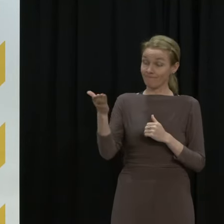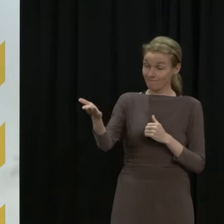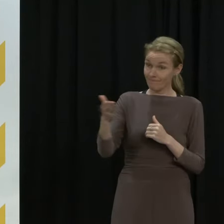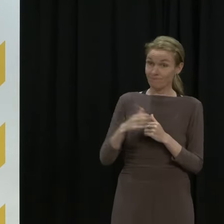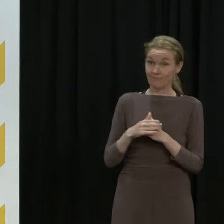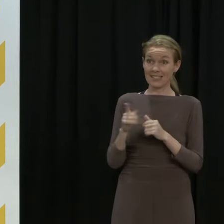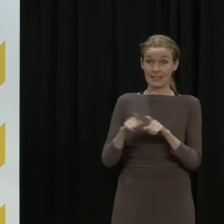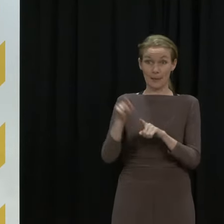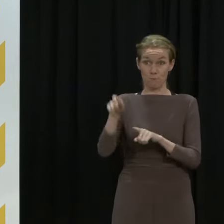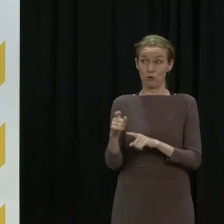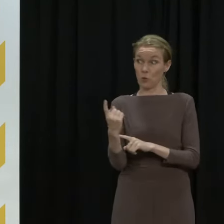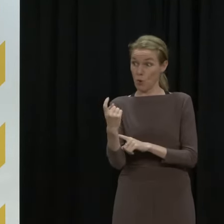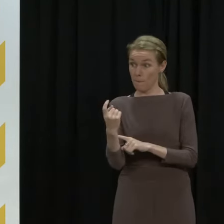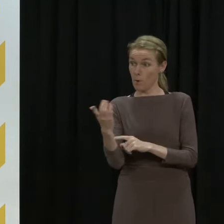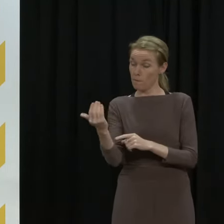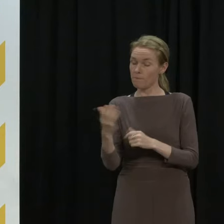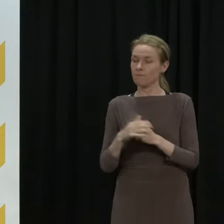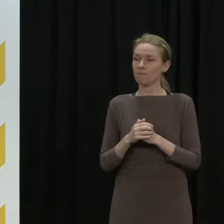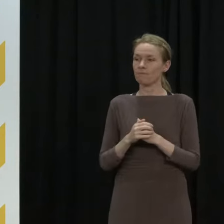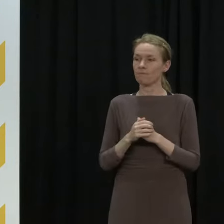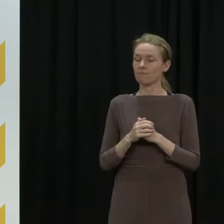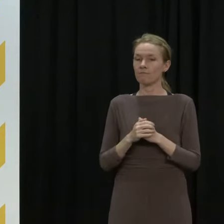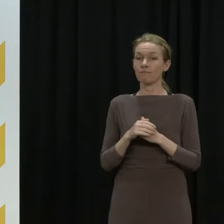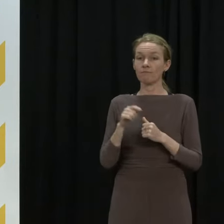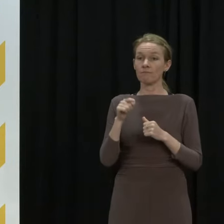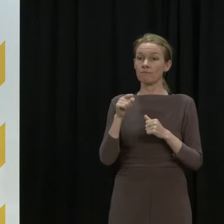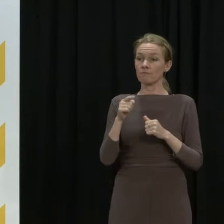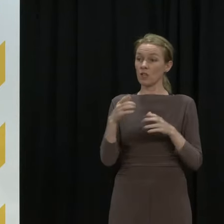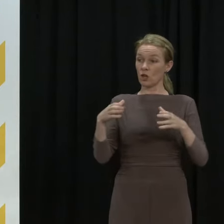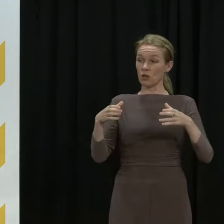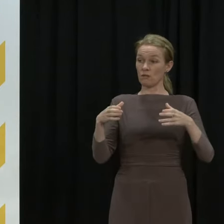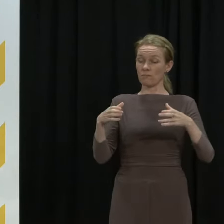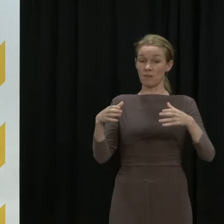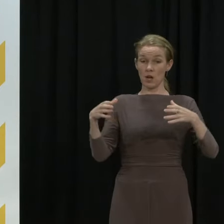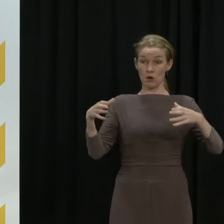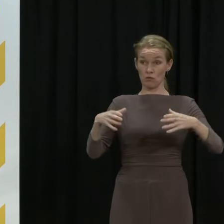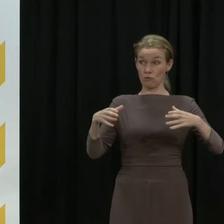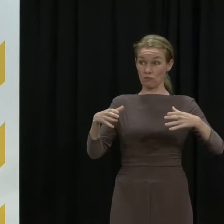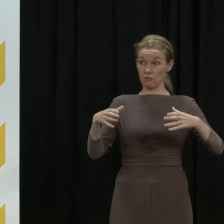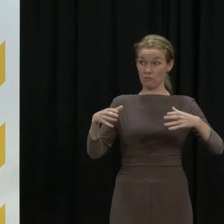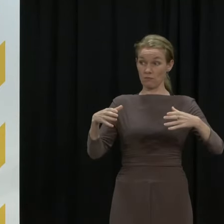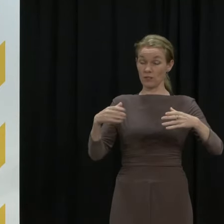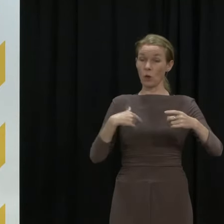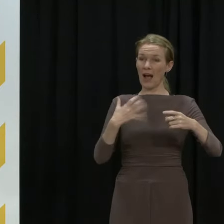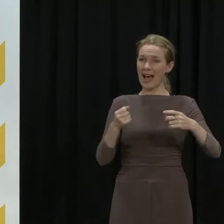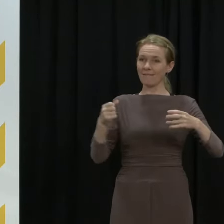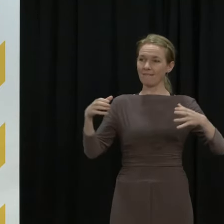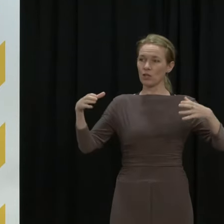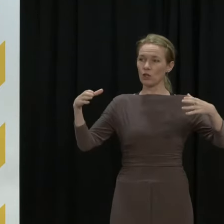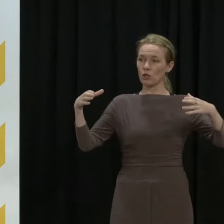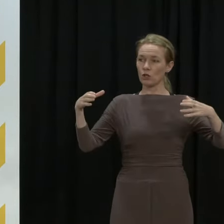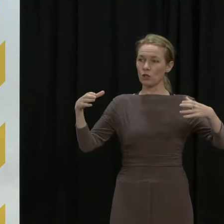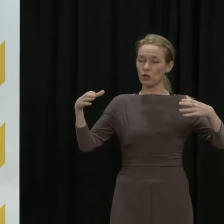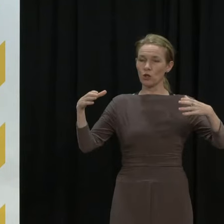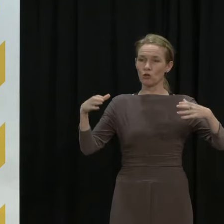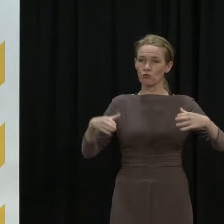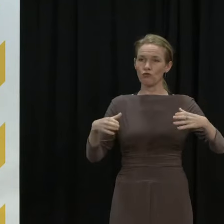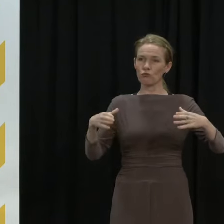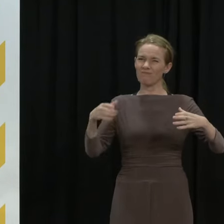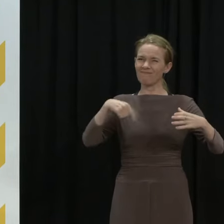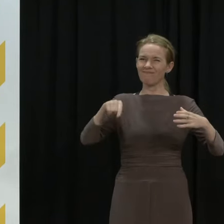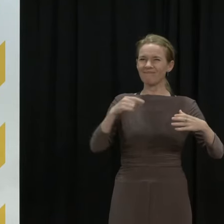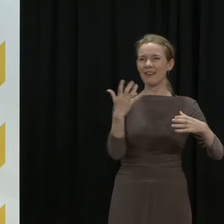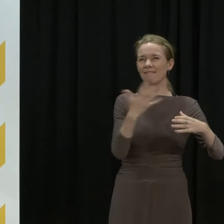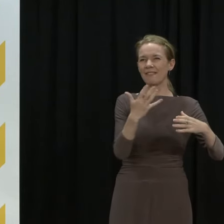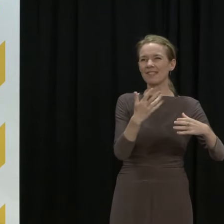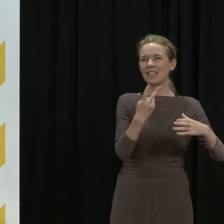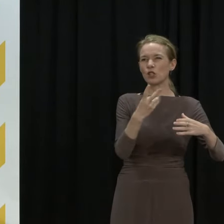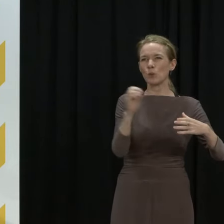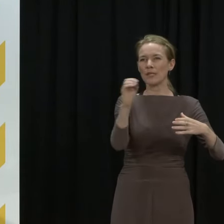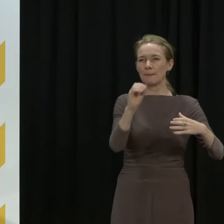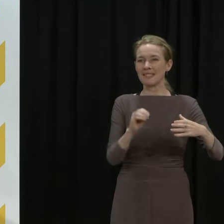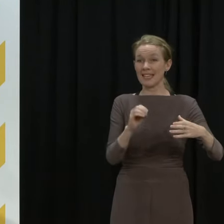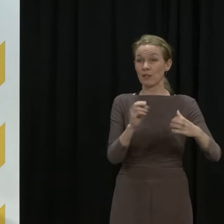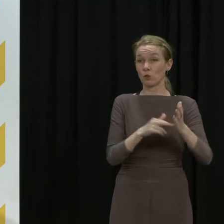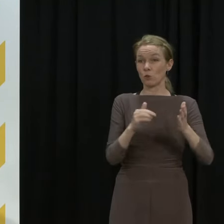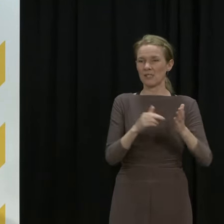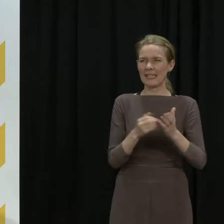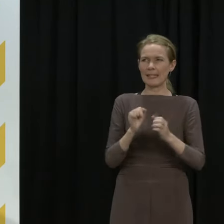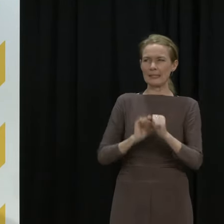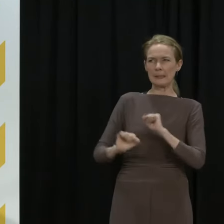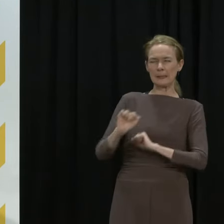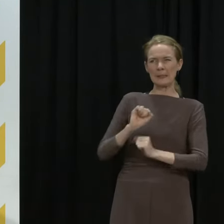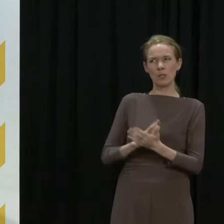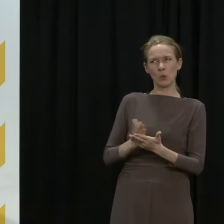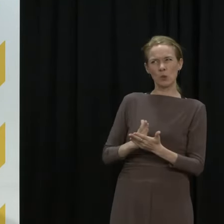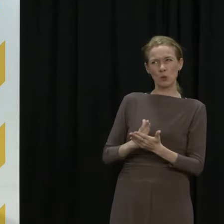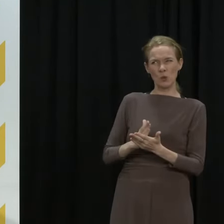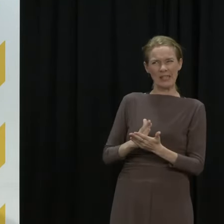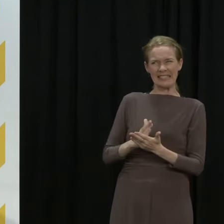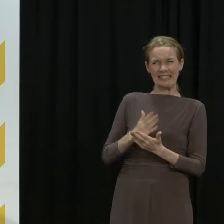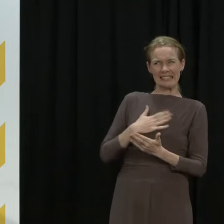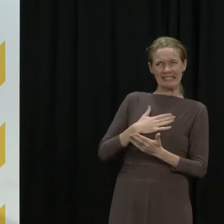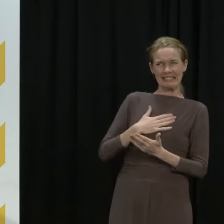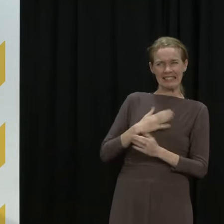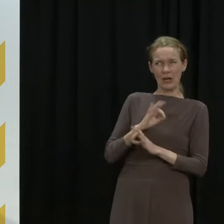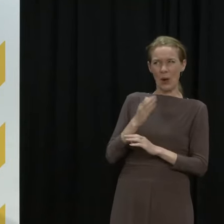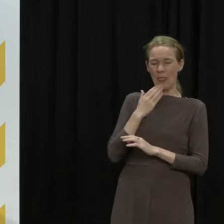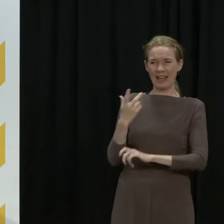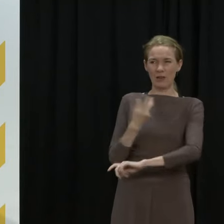group.